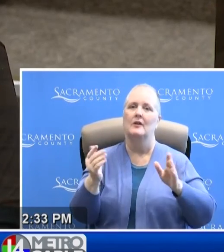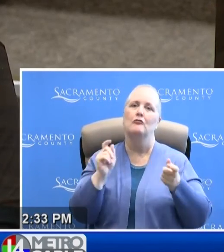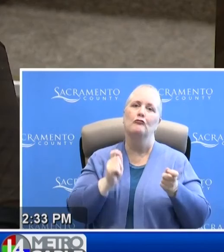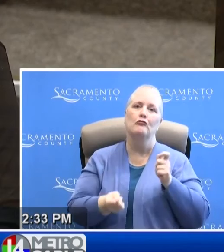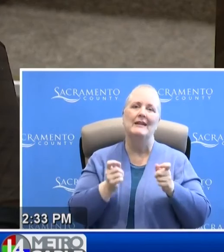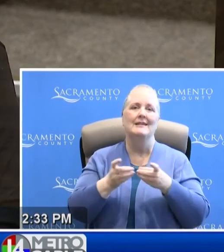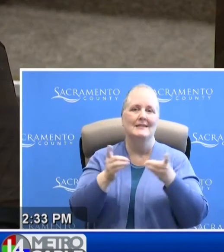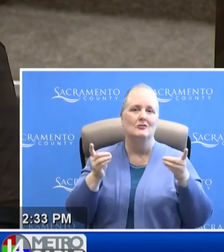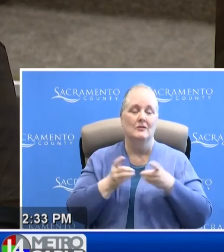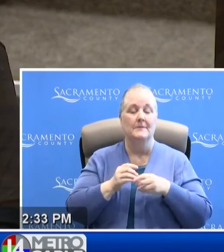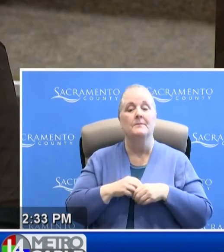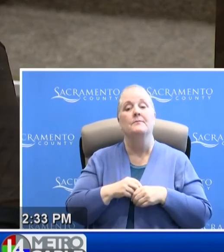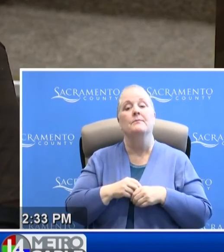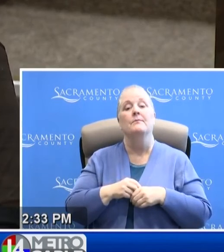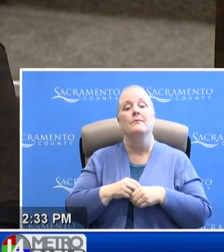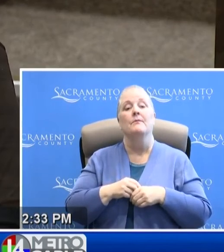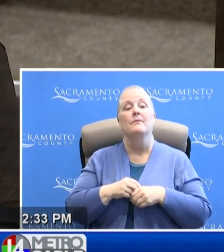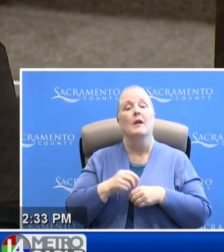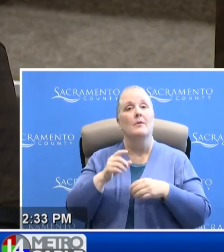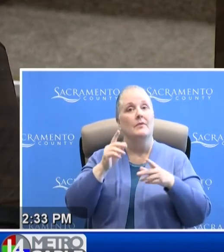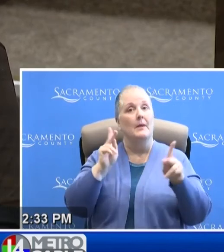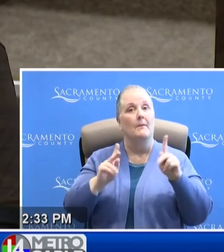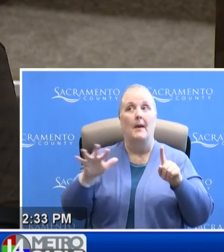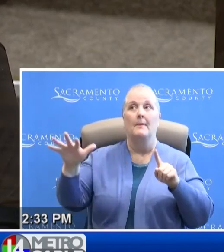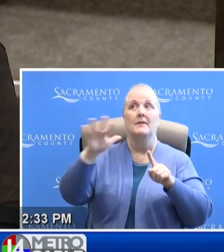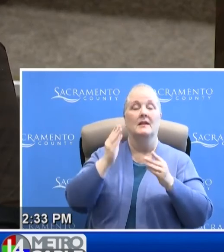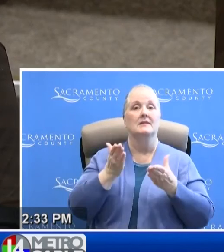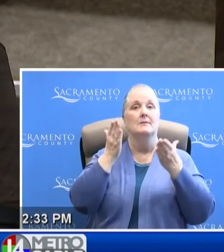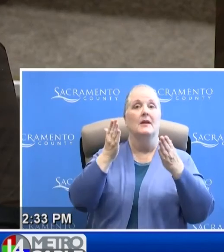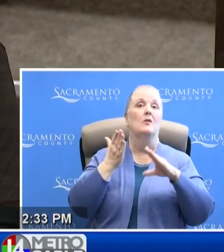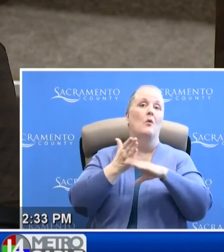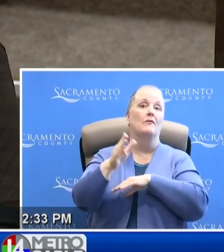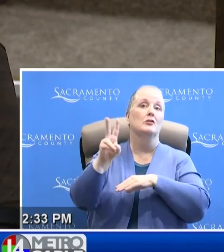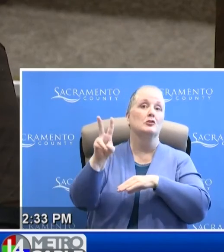And whereas the public submitted more than 200 written comments and provided